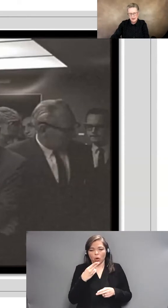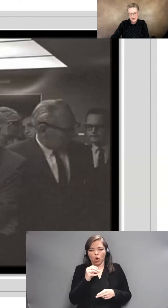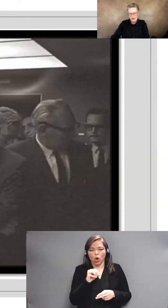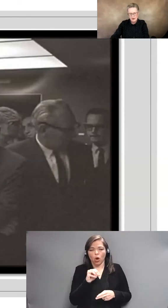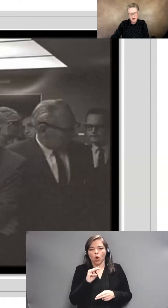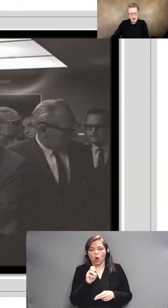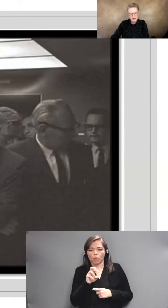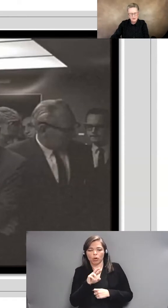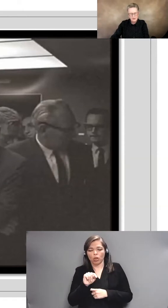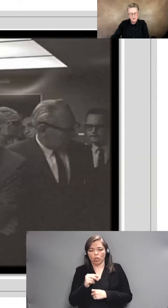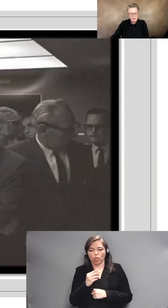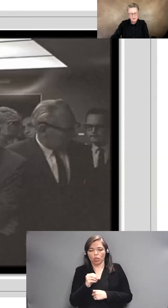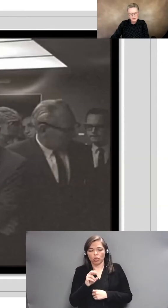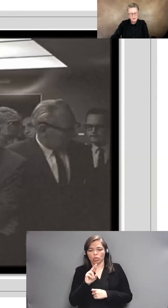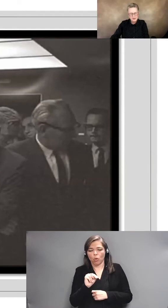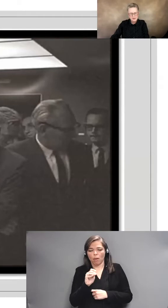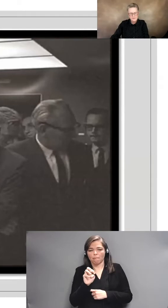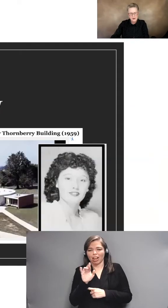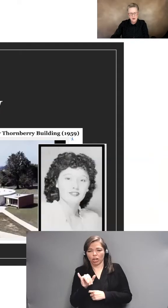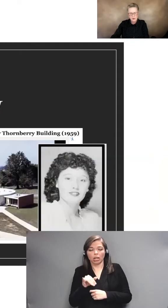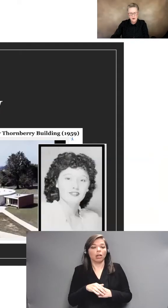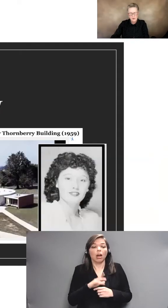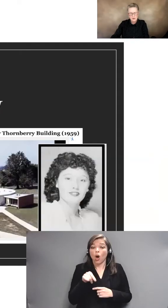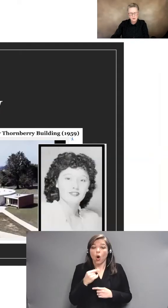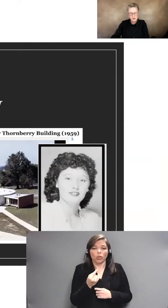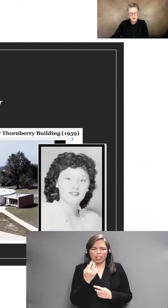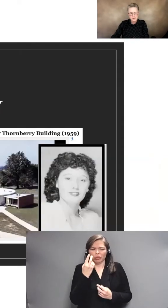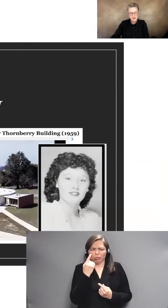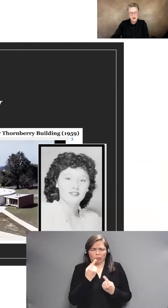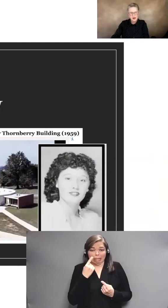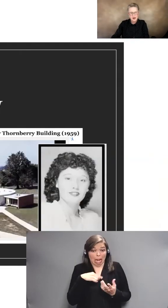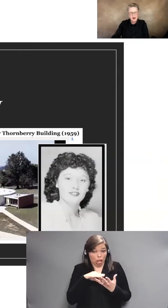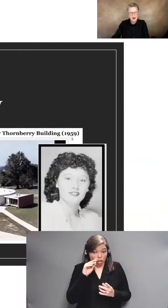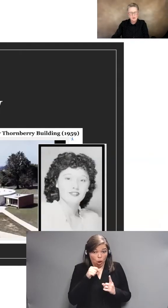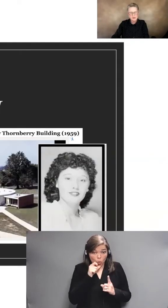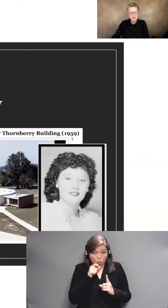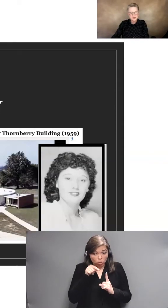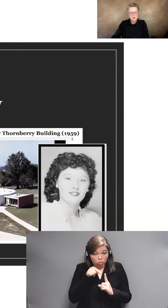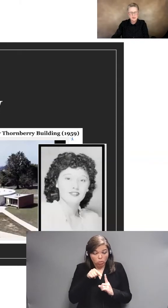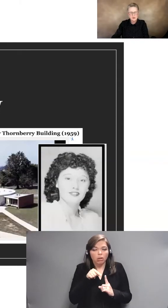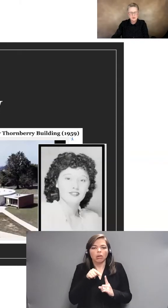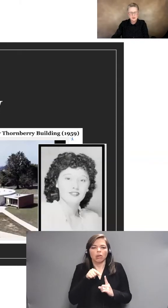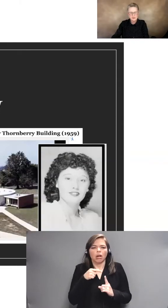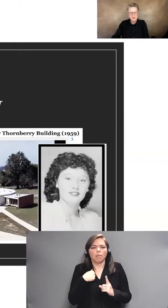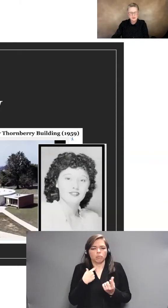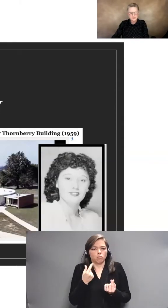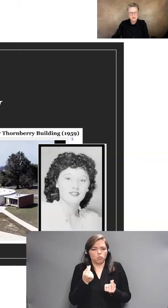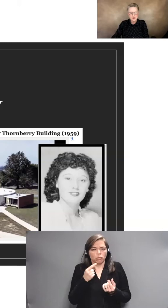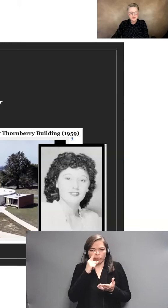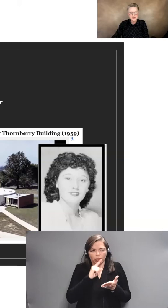and the only reason I found out about him, I was researching Lyndon B Johnson and